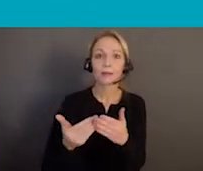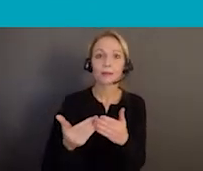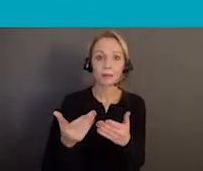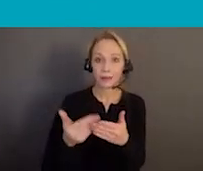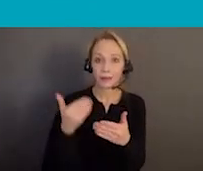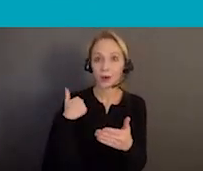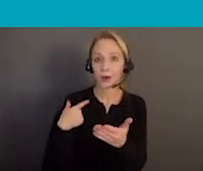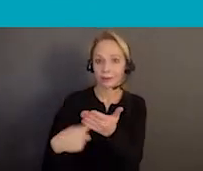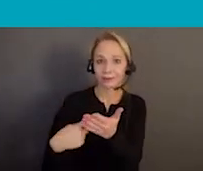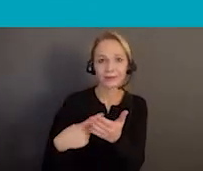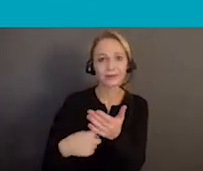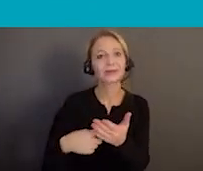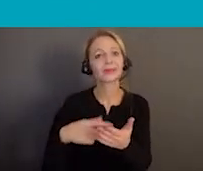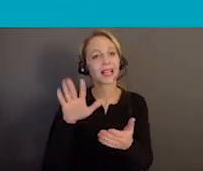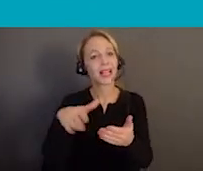AND LET ME SAY A FEW WORDS ABOUT US.